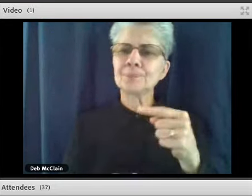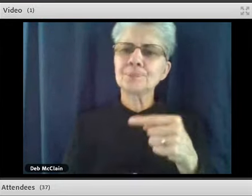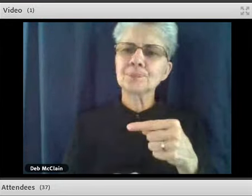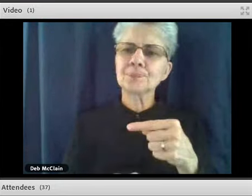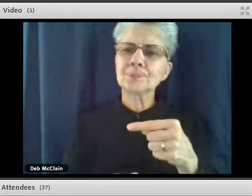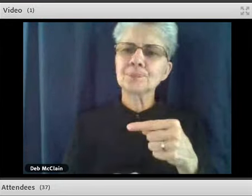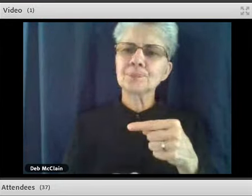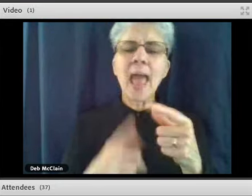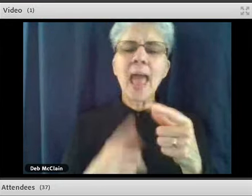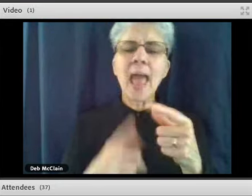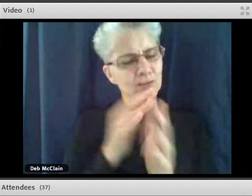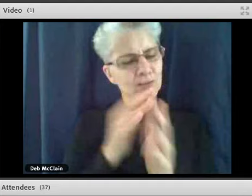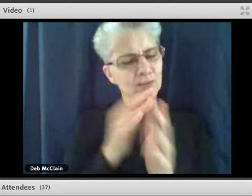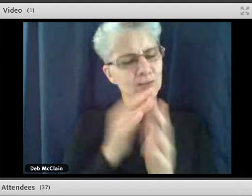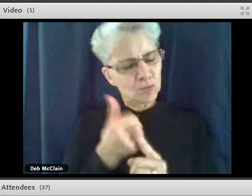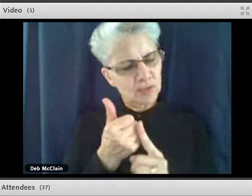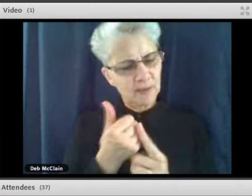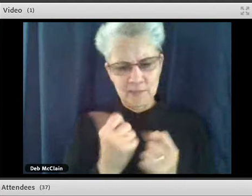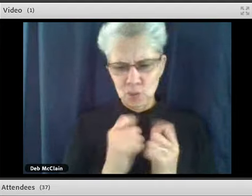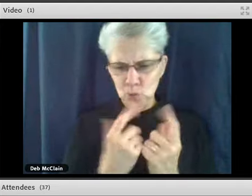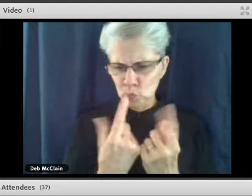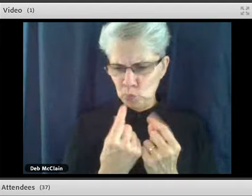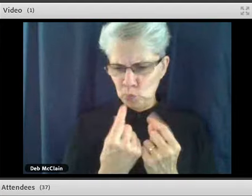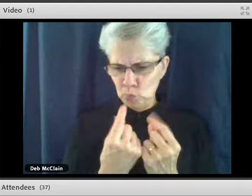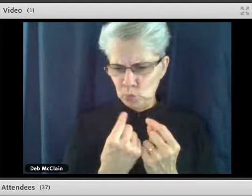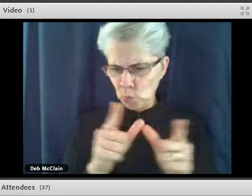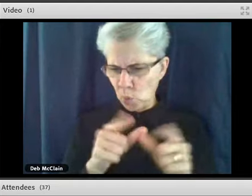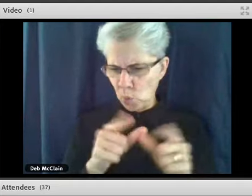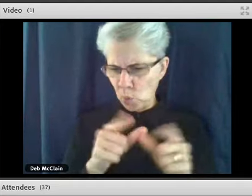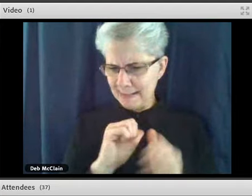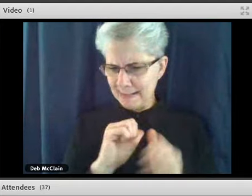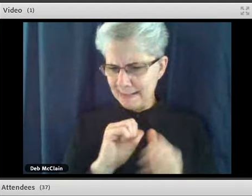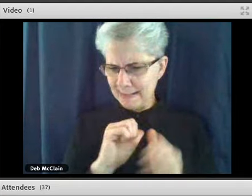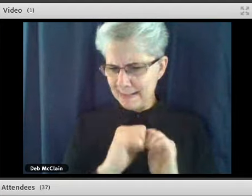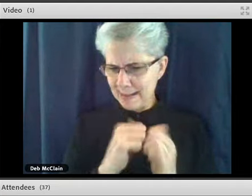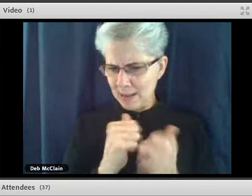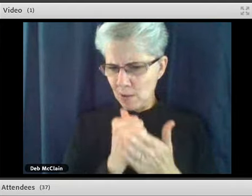This is very important. So -- And ask yourself what you can do locally.